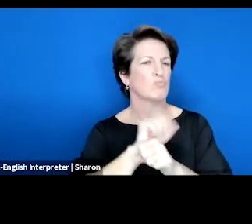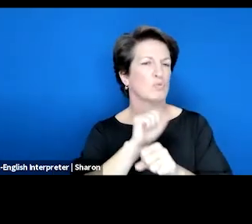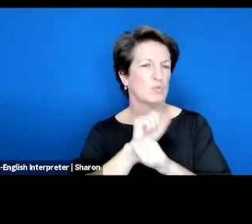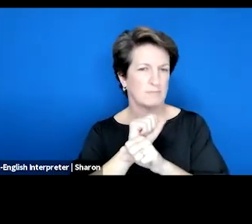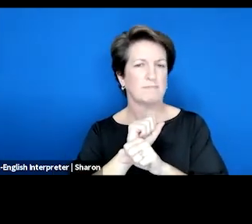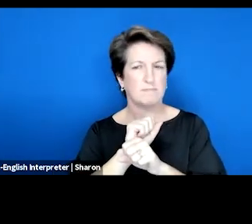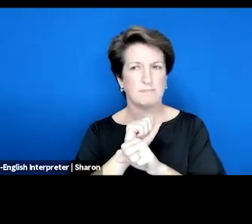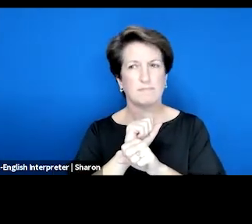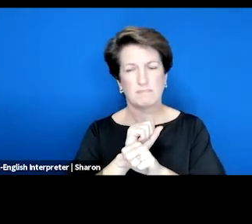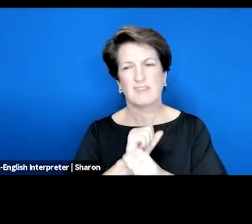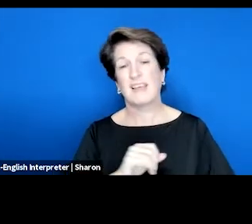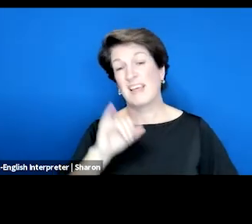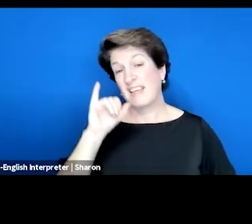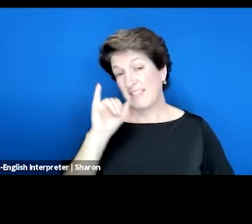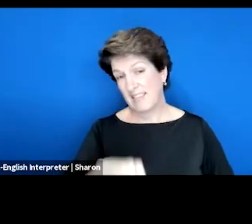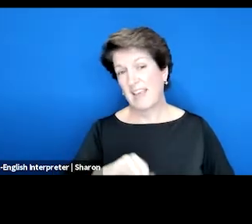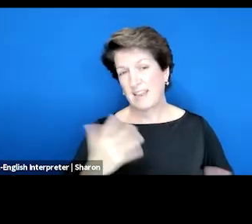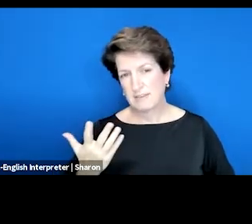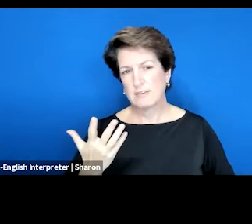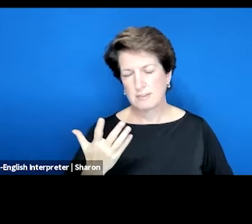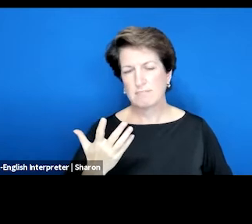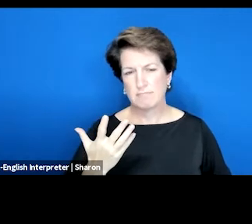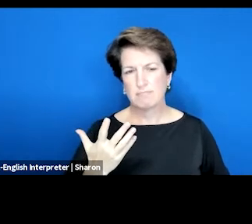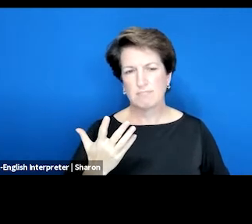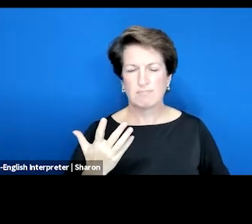board have to be disabled consumers, and many of our staff are disabled consumers